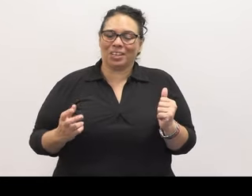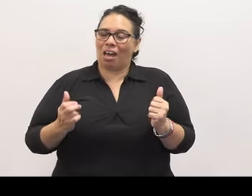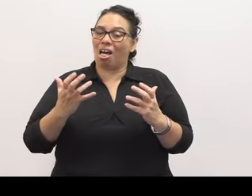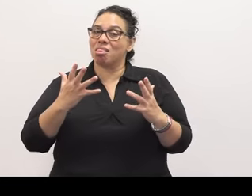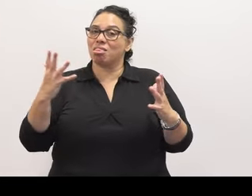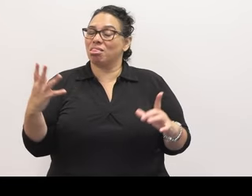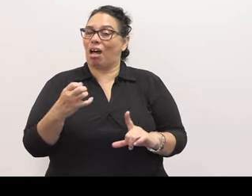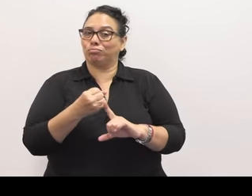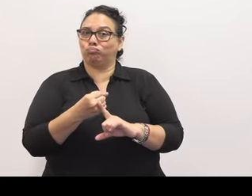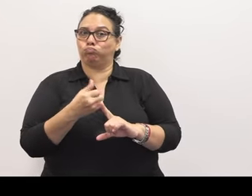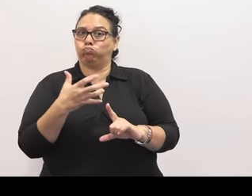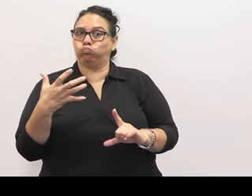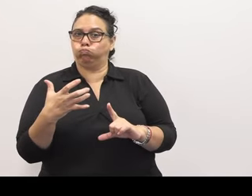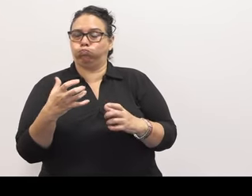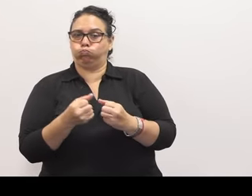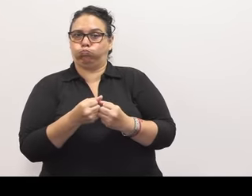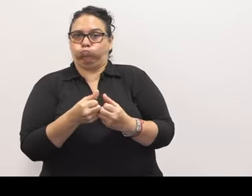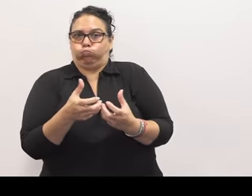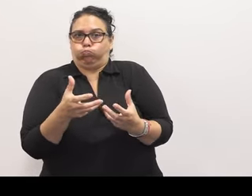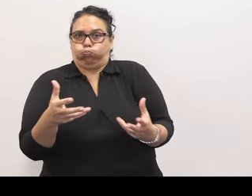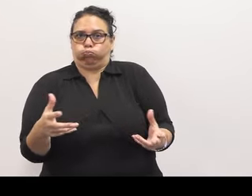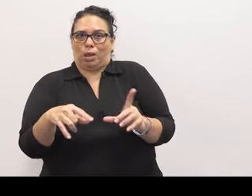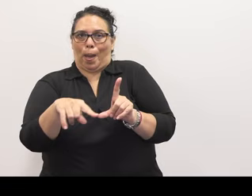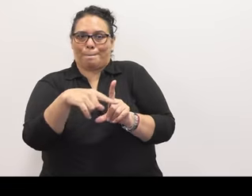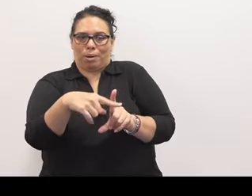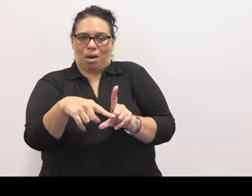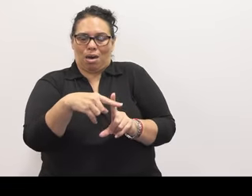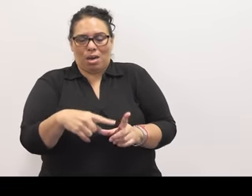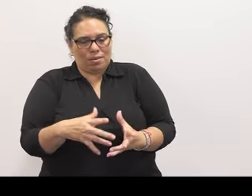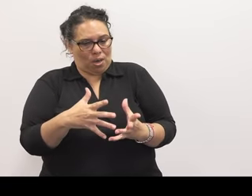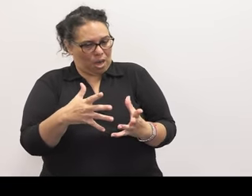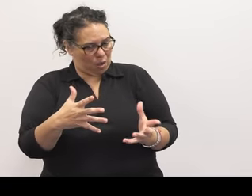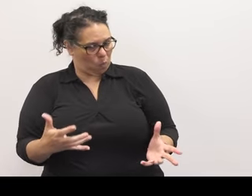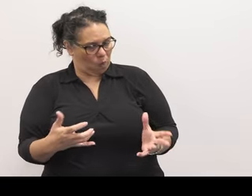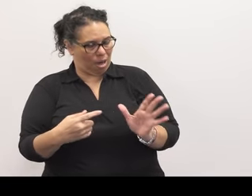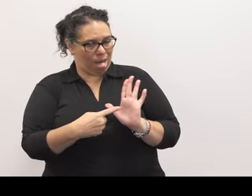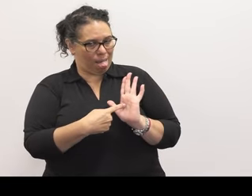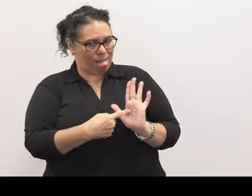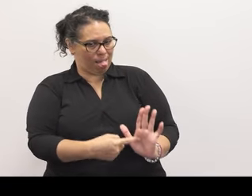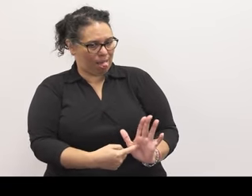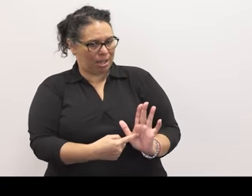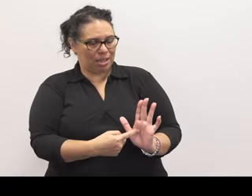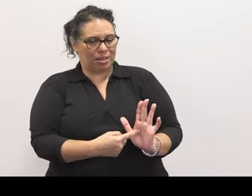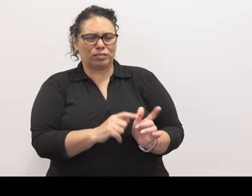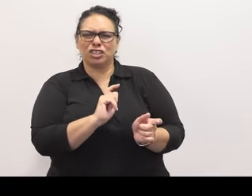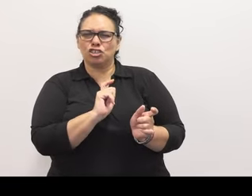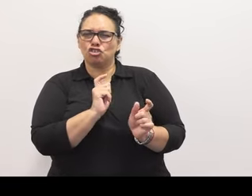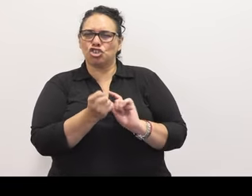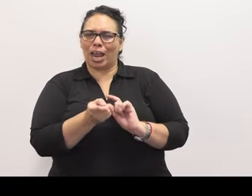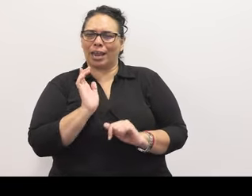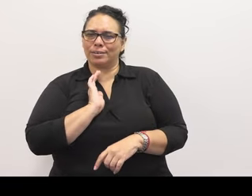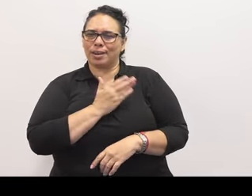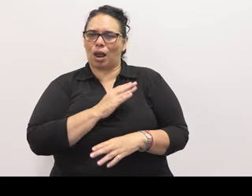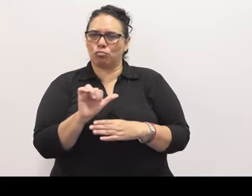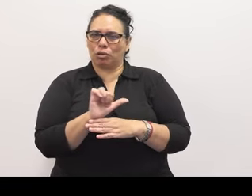positive, positive growth. And I wanna highlight the fact that we changed some of our practices in terms of assessing our students.